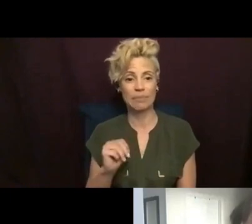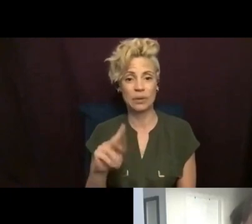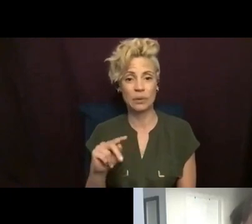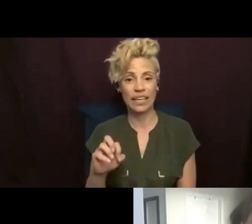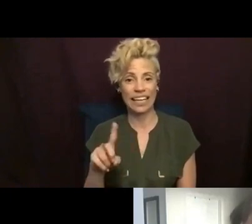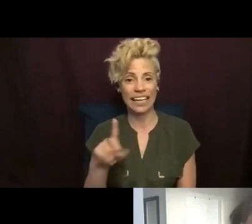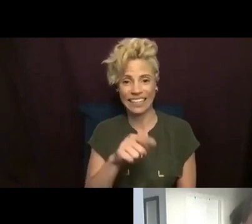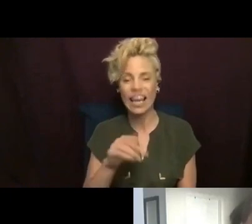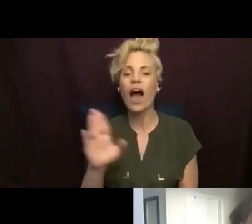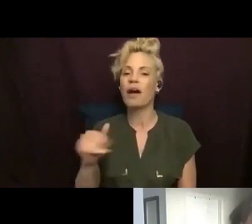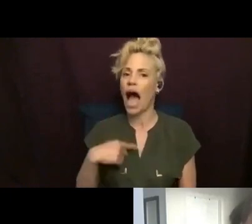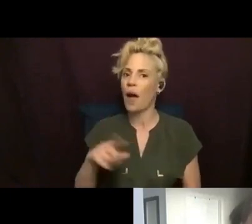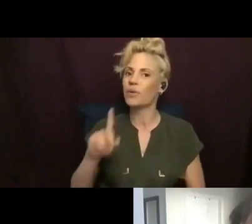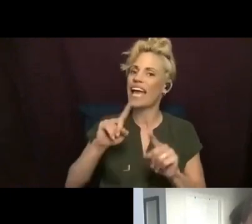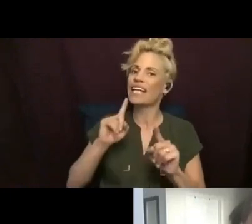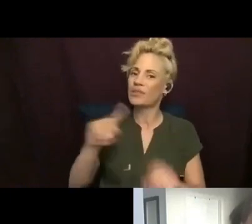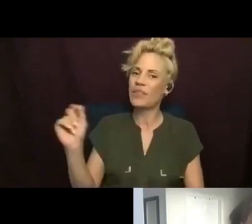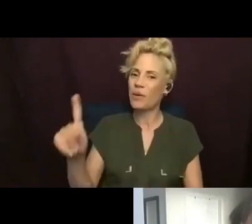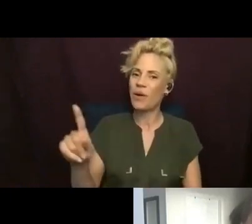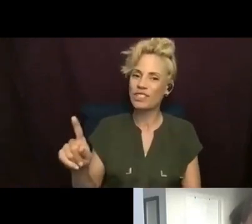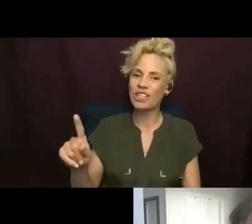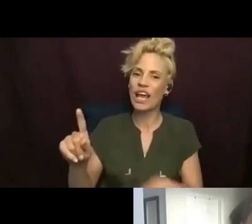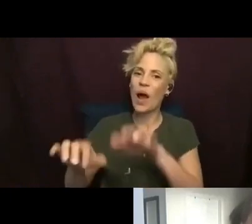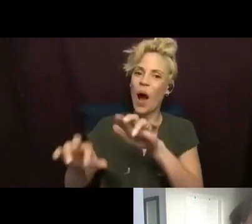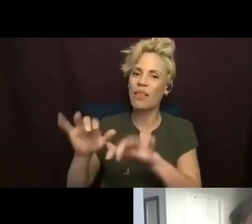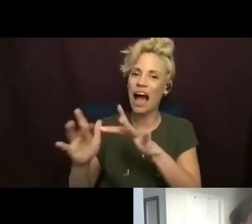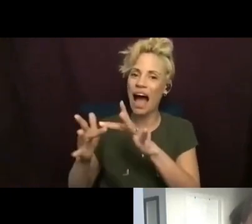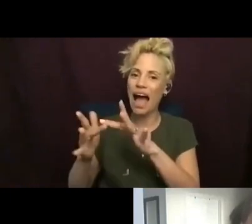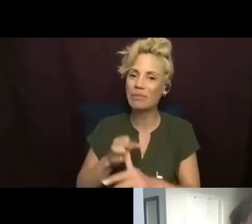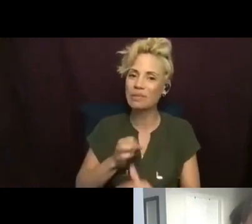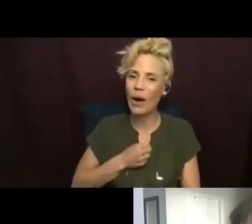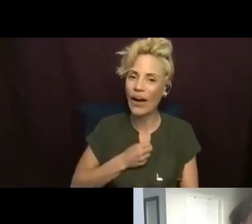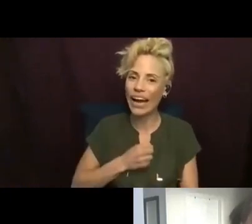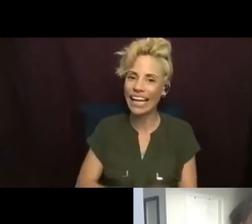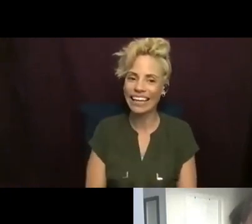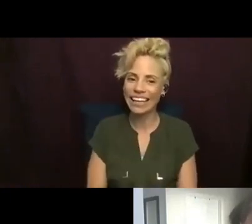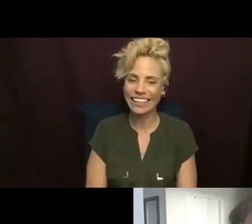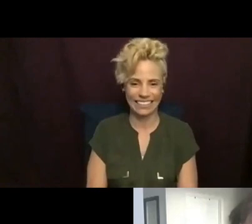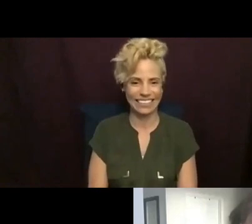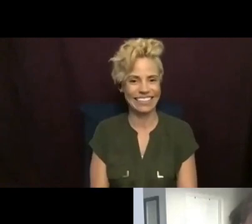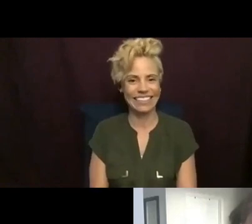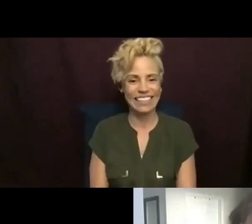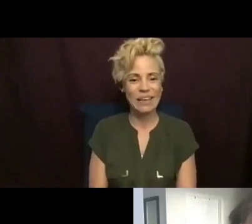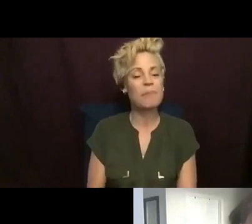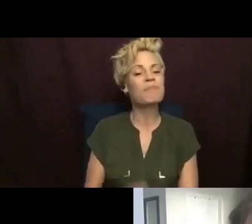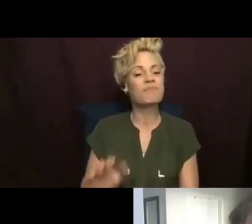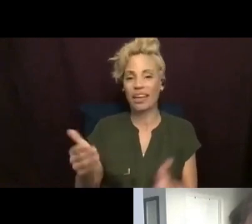I was answering a question online, sorry. Just go ahead and skip me.